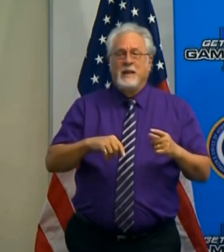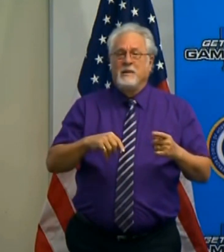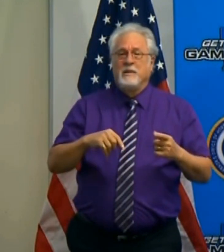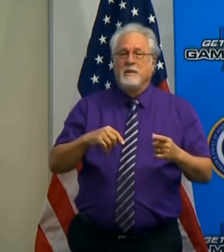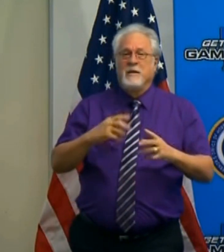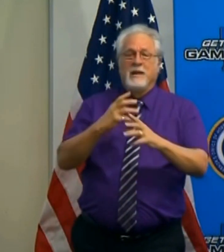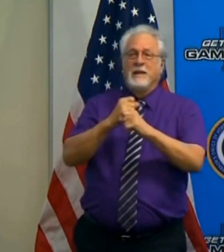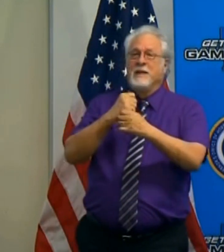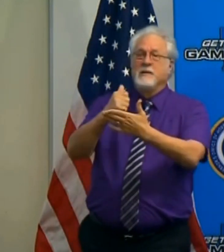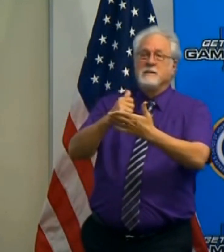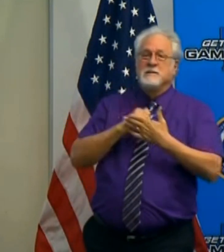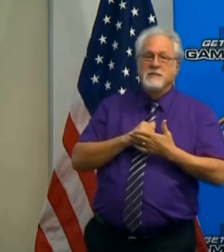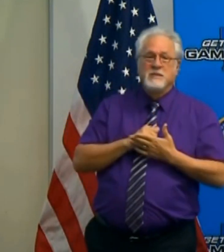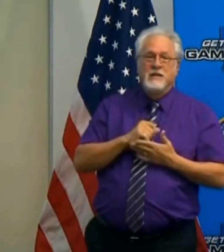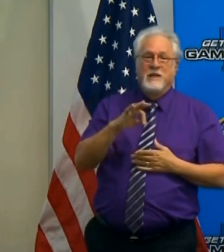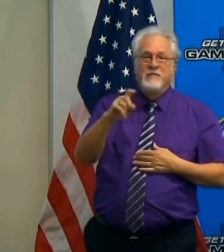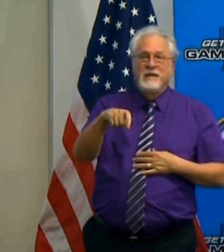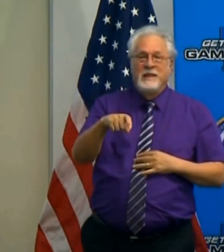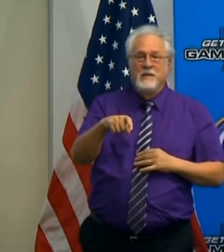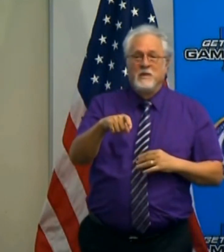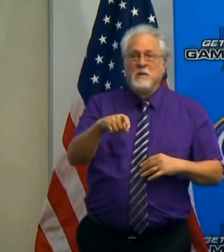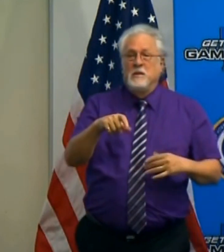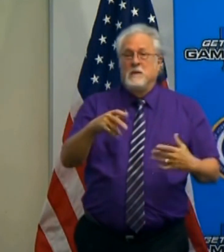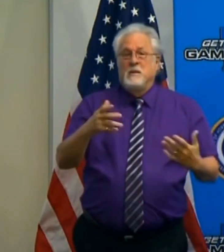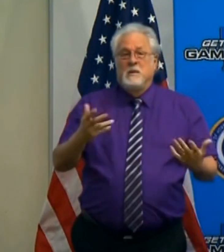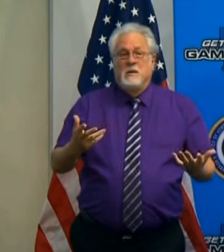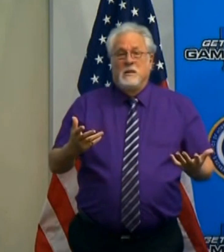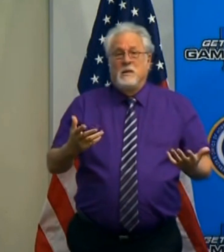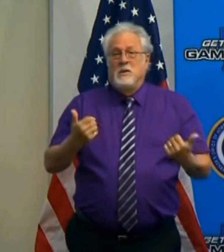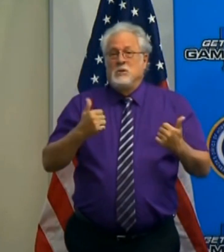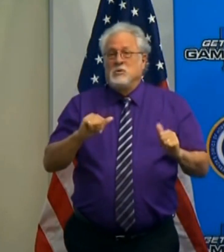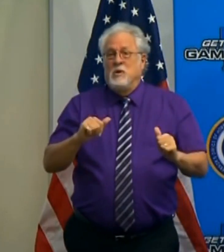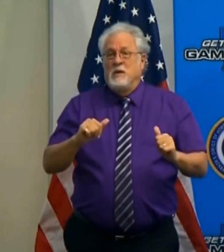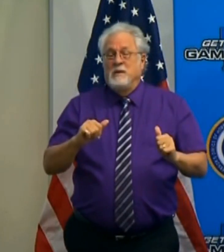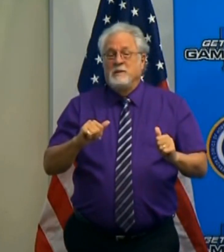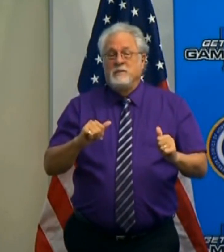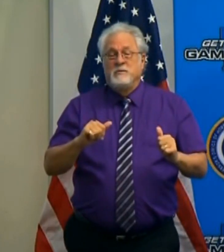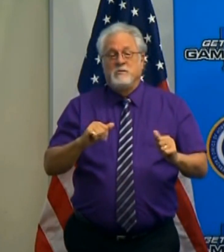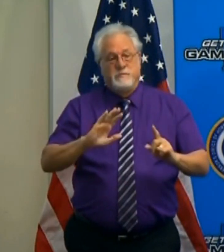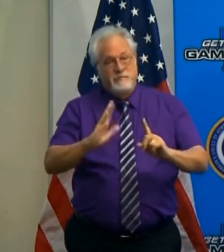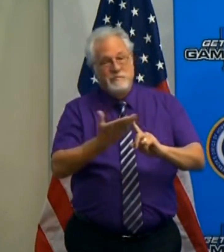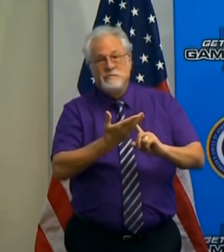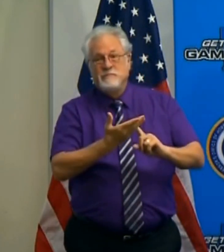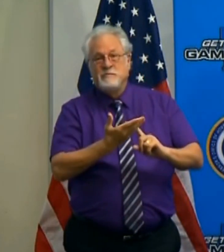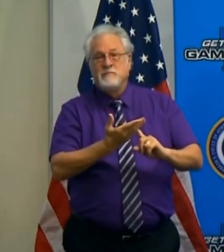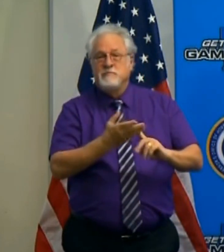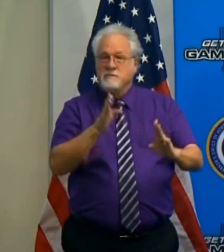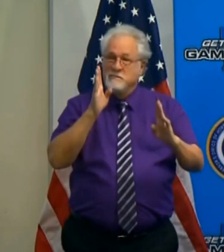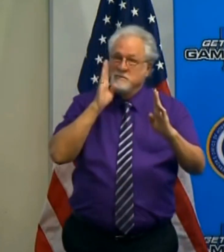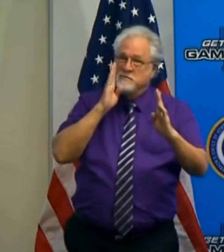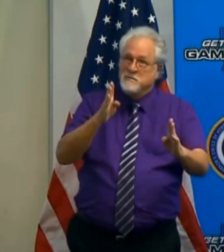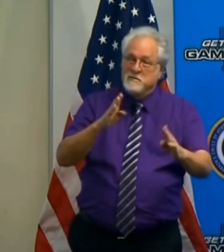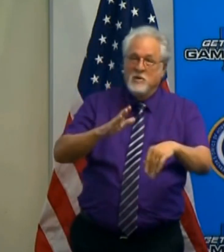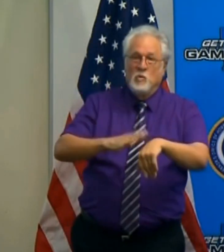assistance should you need it and so we're trying to get you to to heed the warnings now